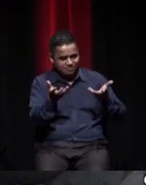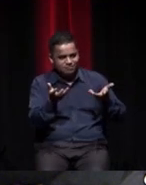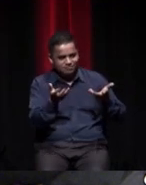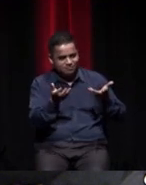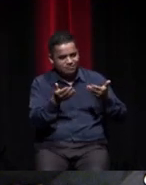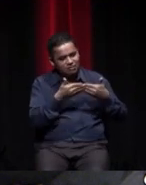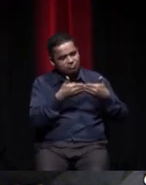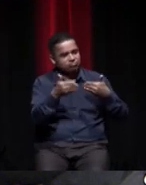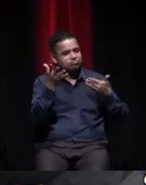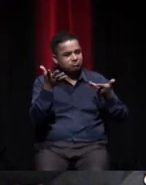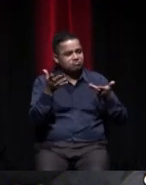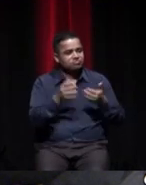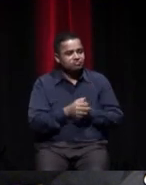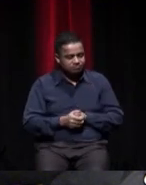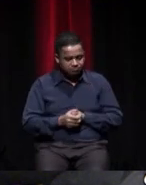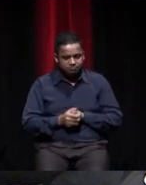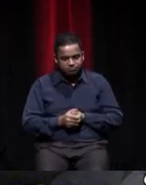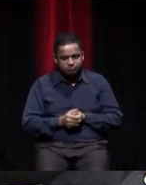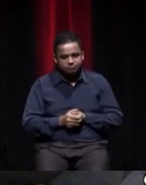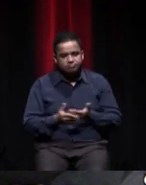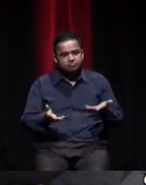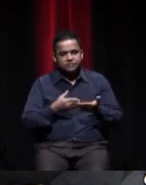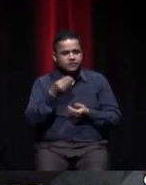A bit of what I've been trying to say from the start